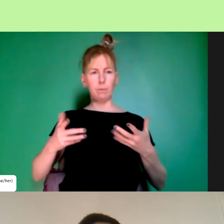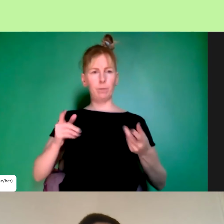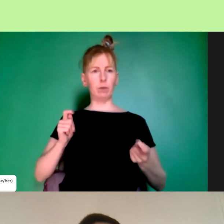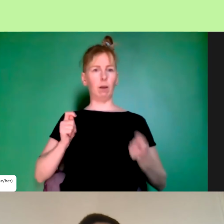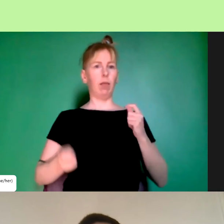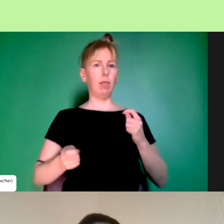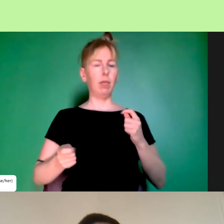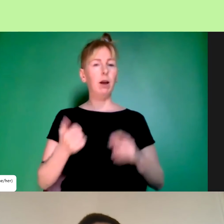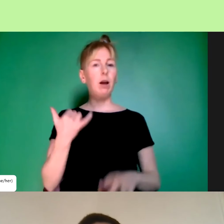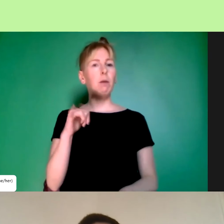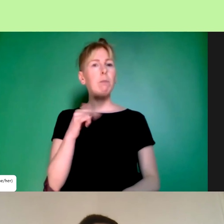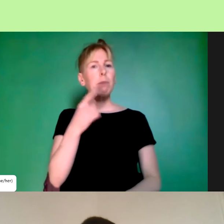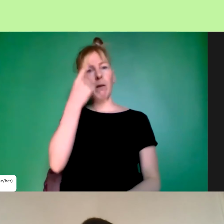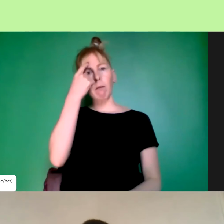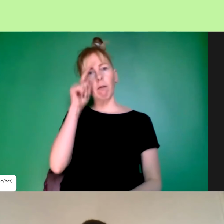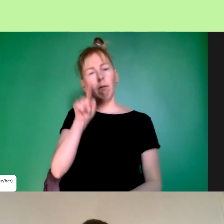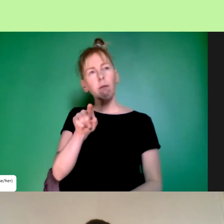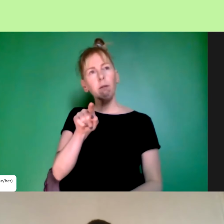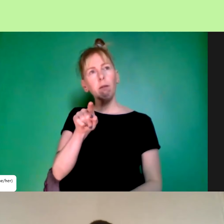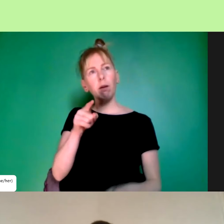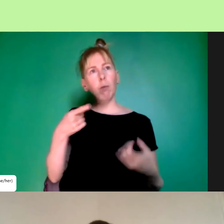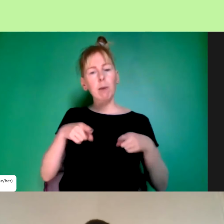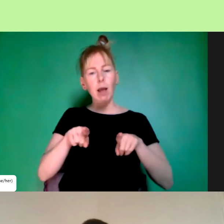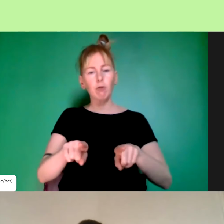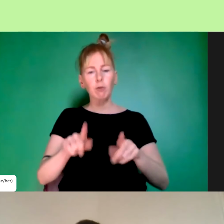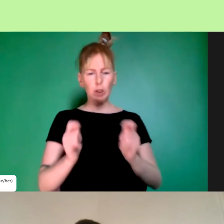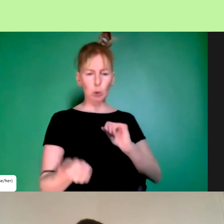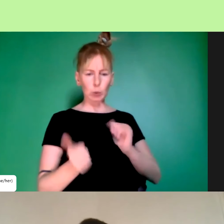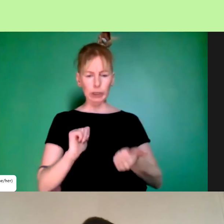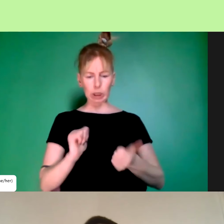binary, you know that the idea of switching itself is a binary, maybe it's not about